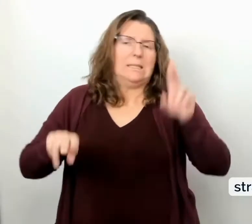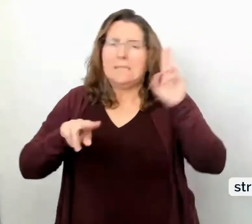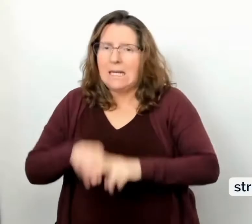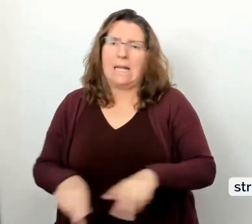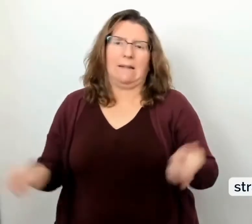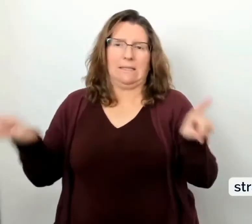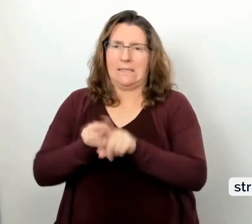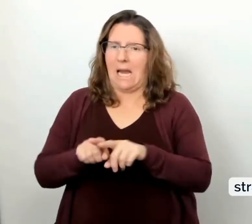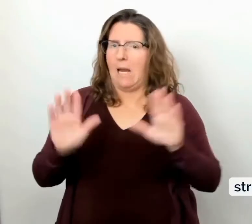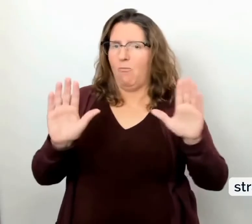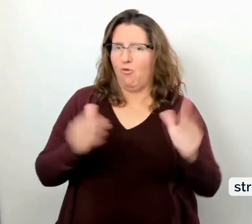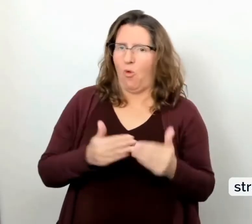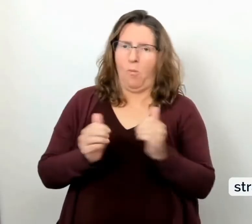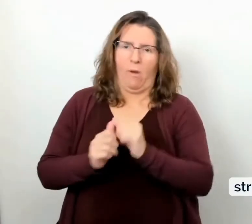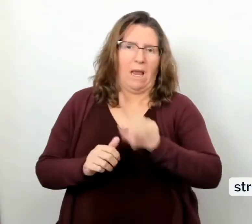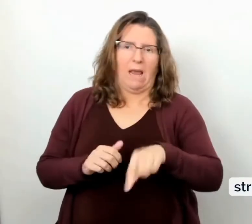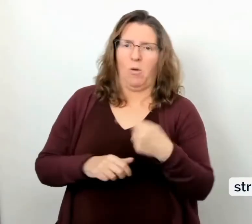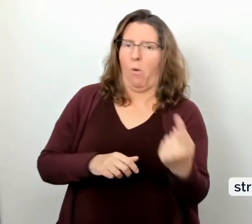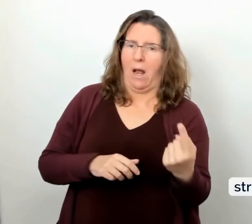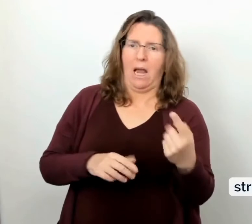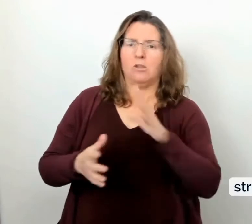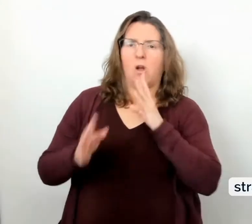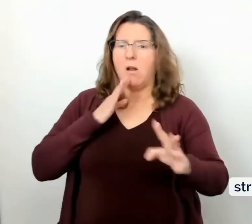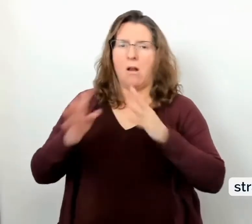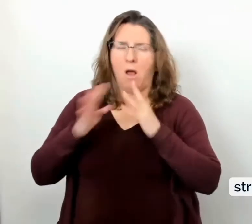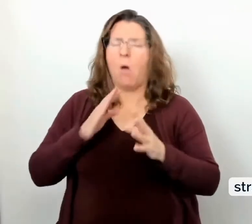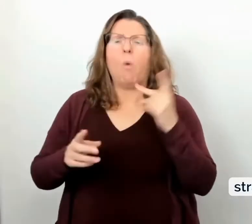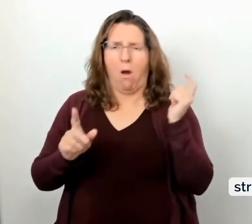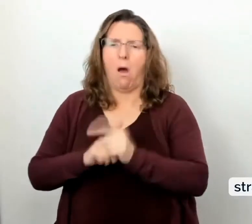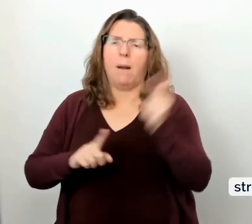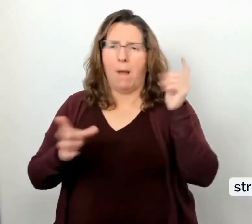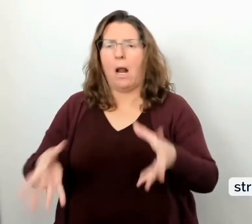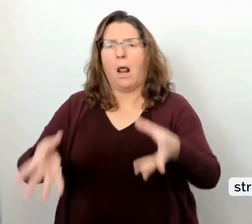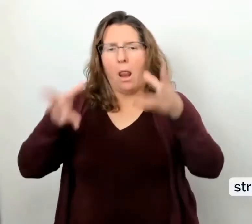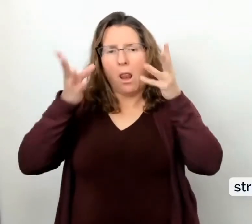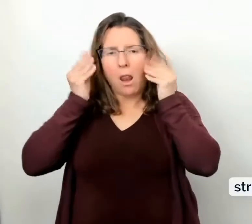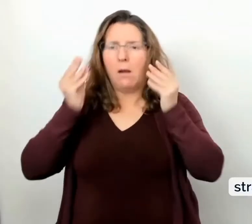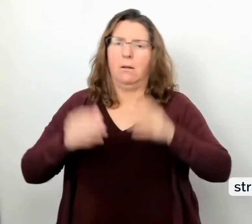As long as they are in the regular classroom among hearing speaking peers they will pick up language.